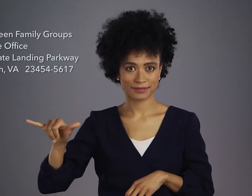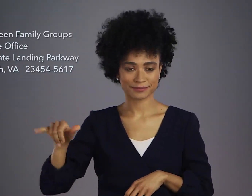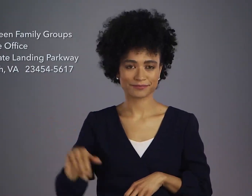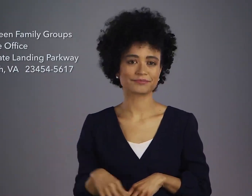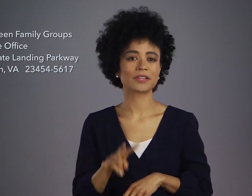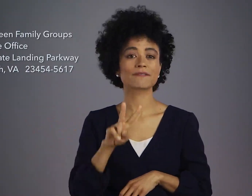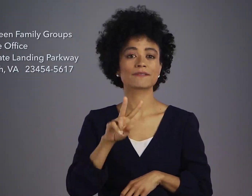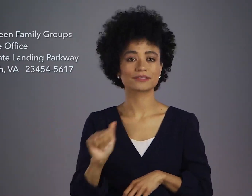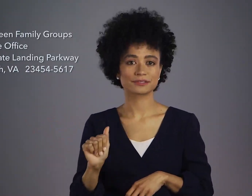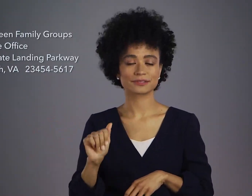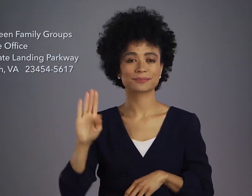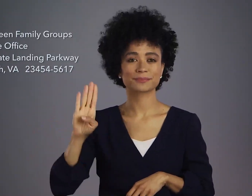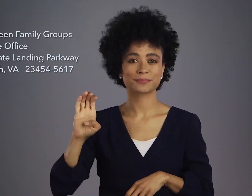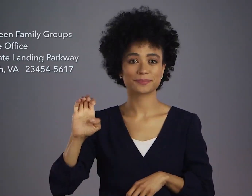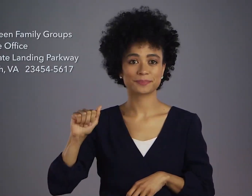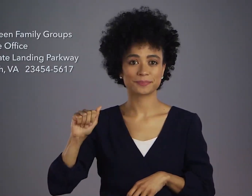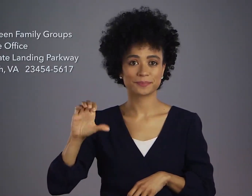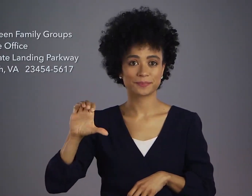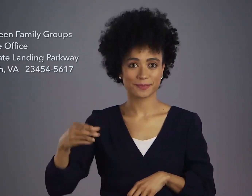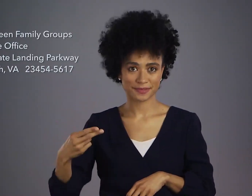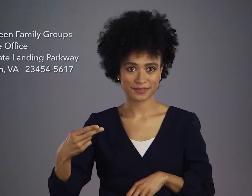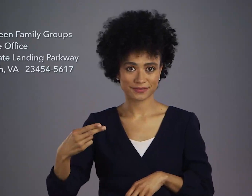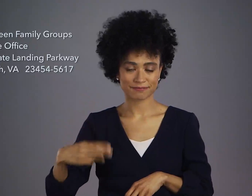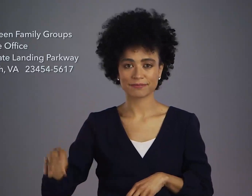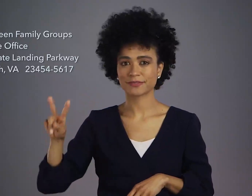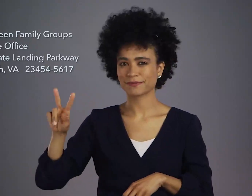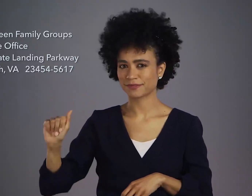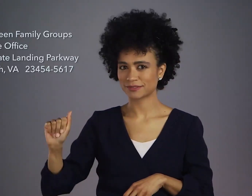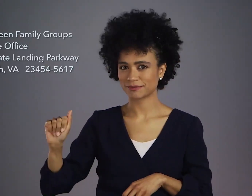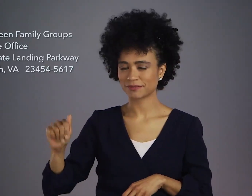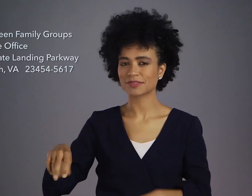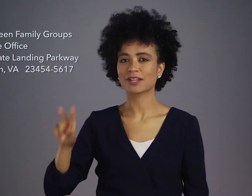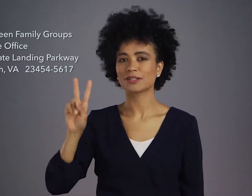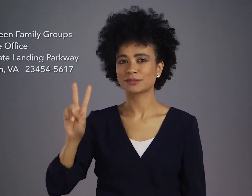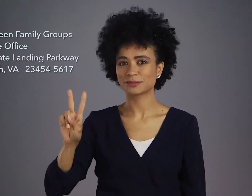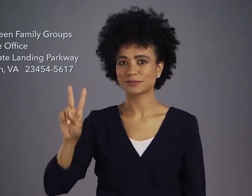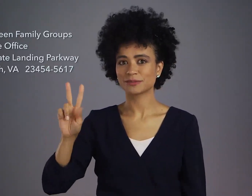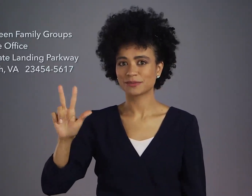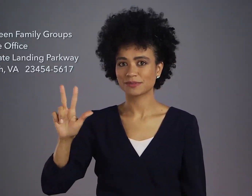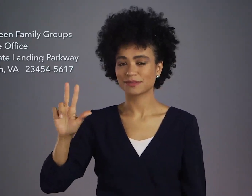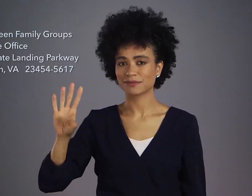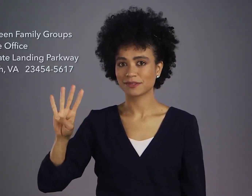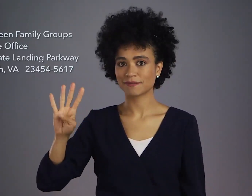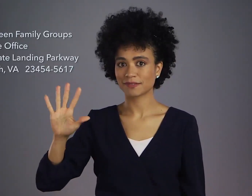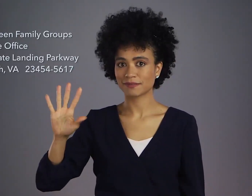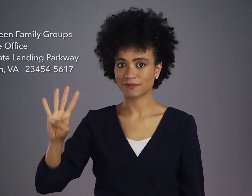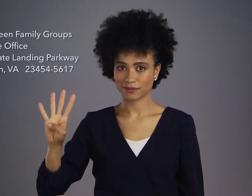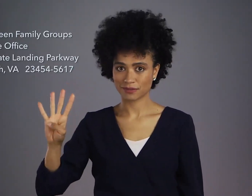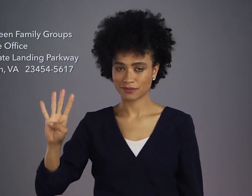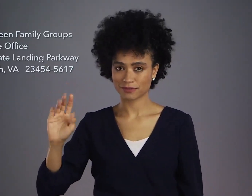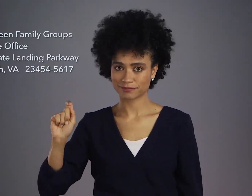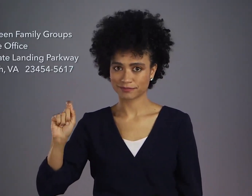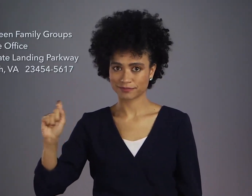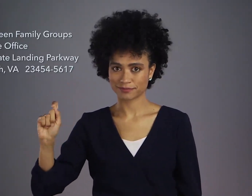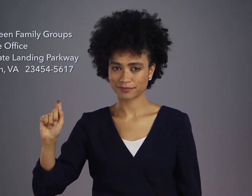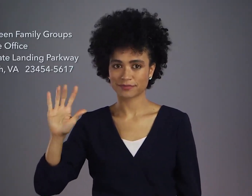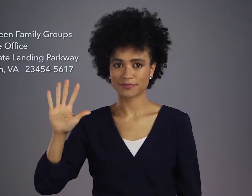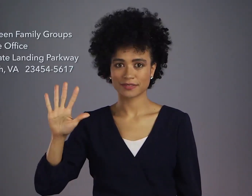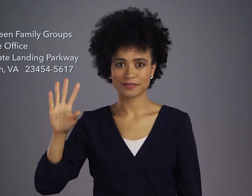Virginia Beach, Virginia 23454-5617.